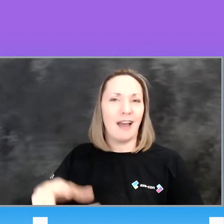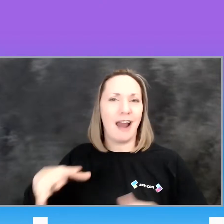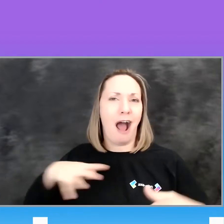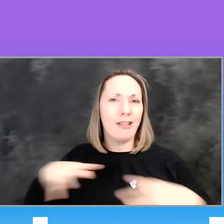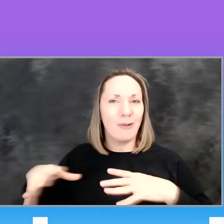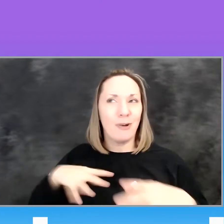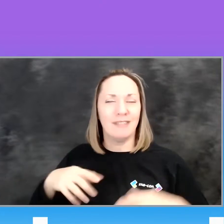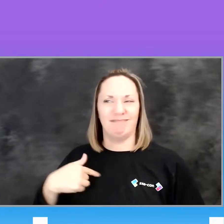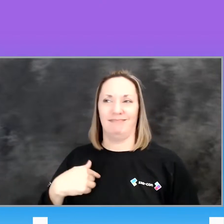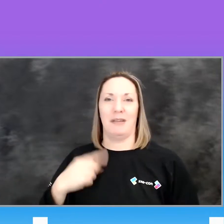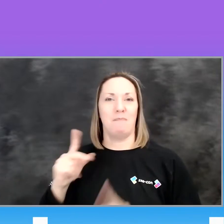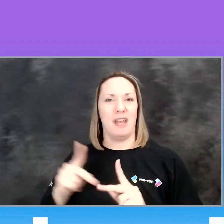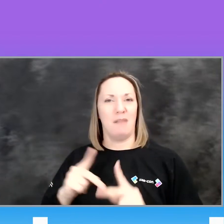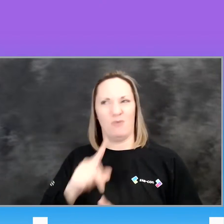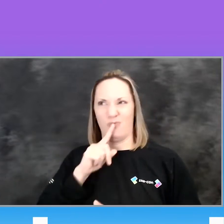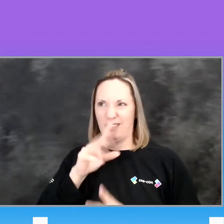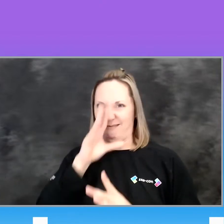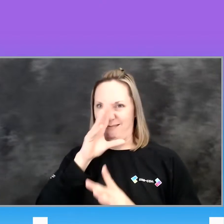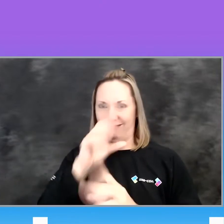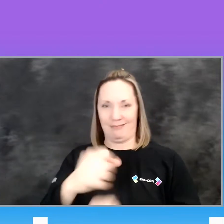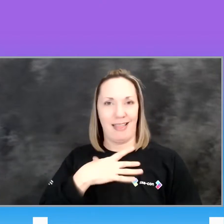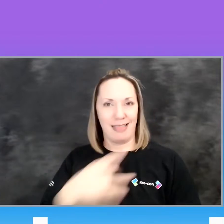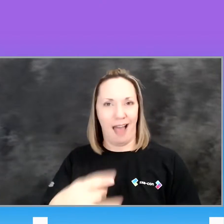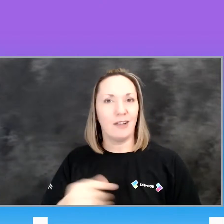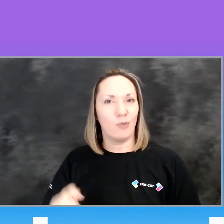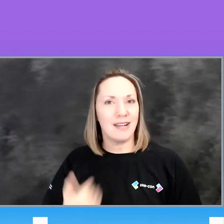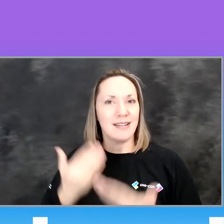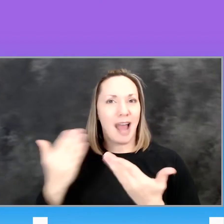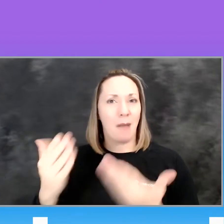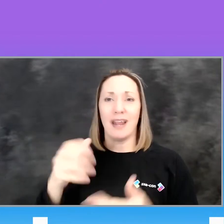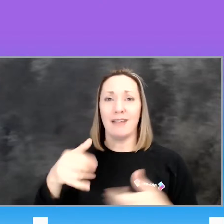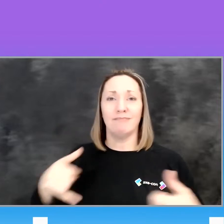so well received. We were Oscar